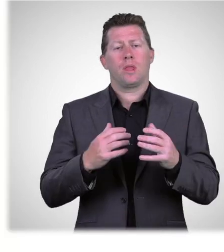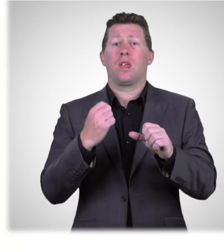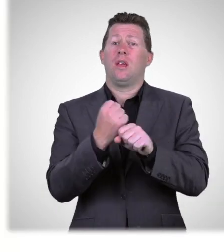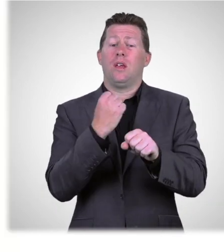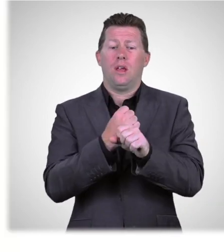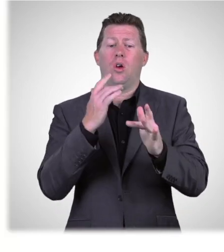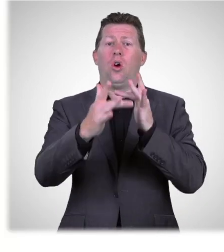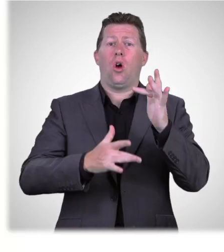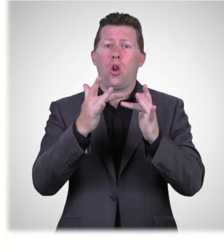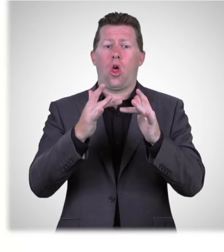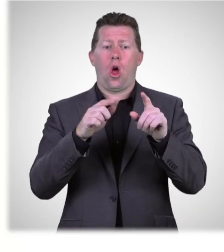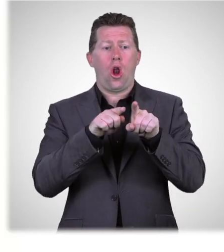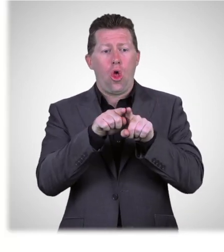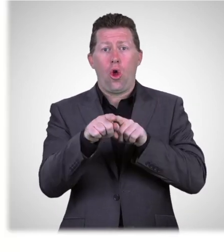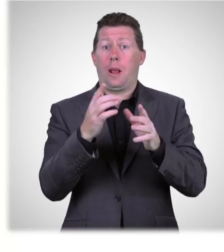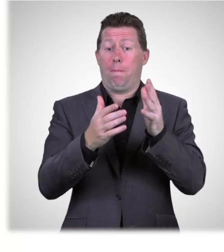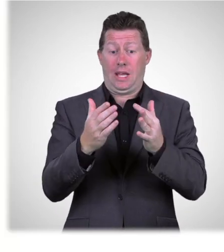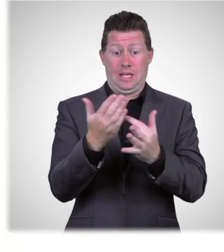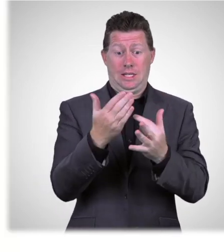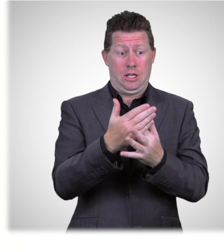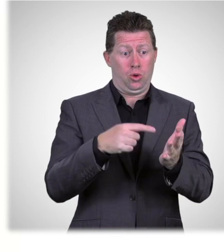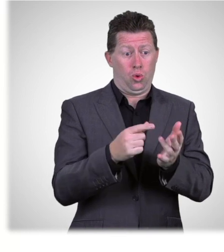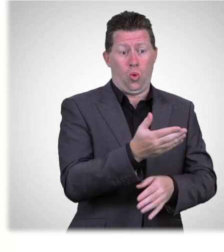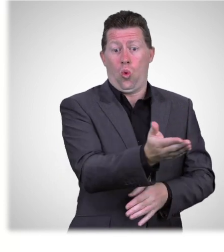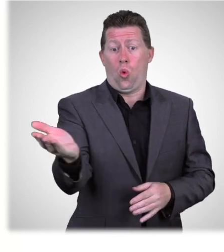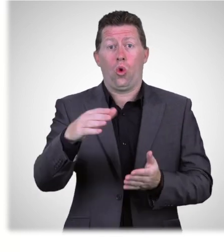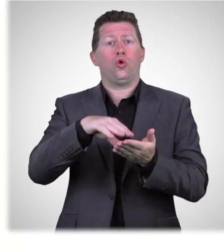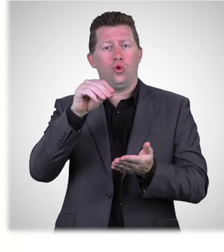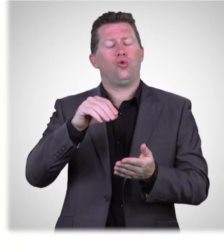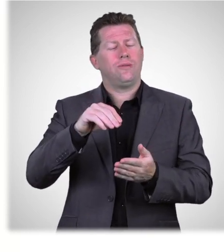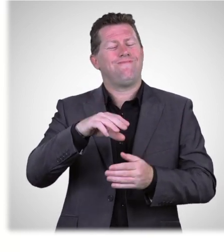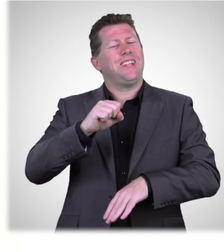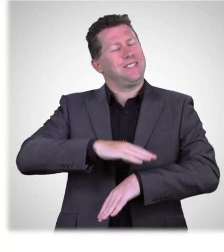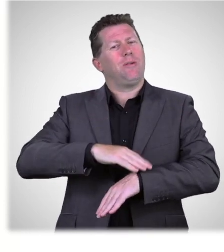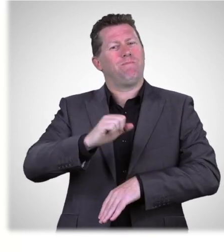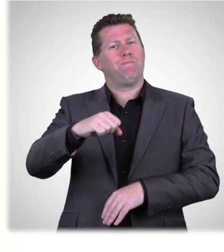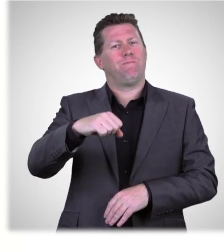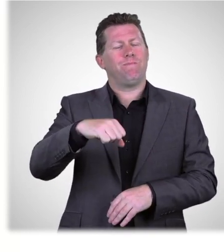Creating online learning that is accessible to all of your learners takes significant time. Try